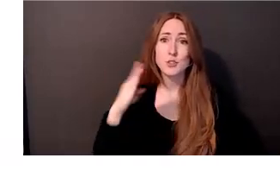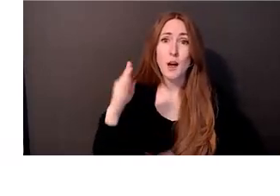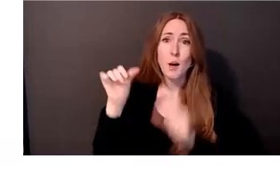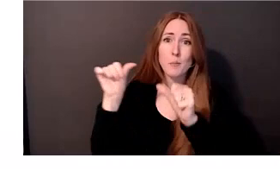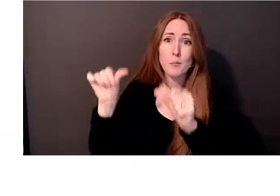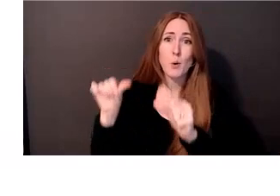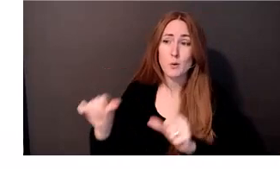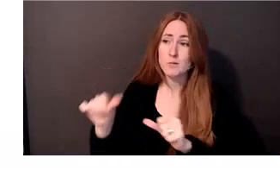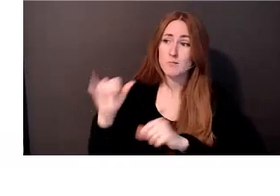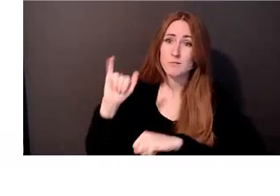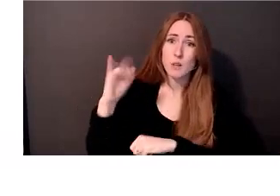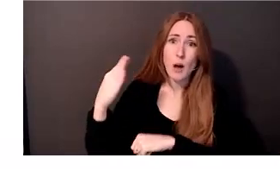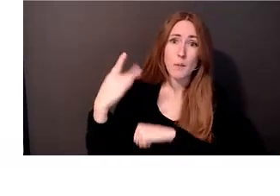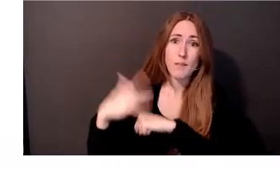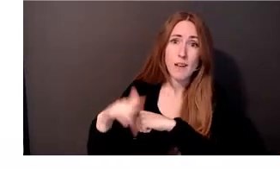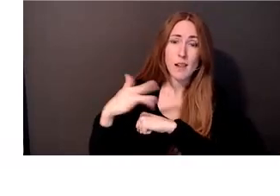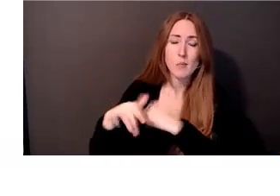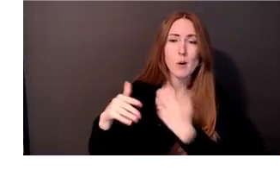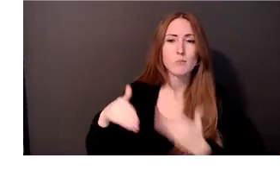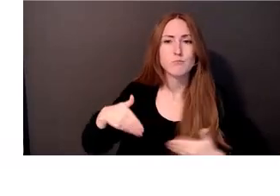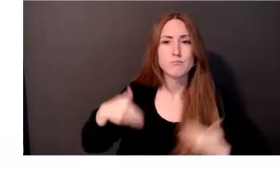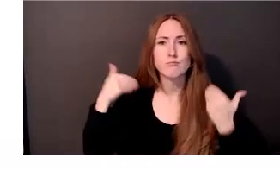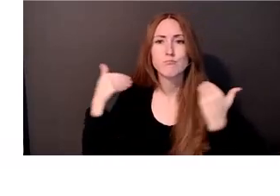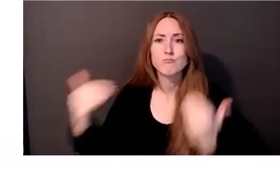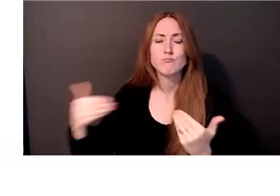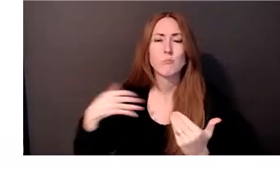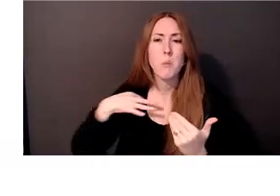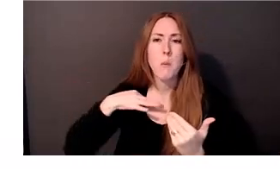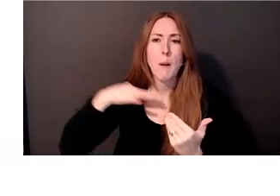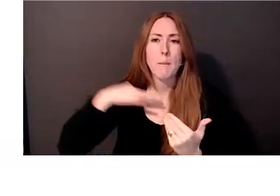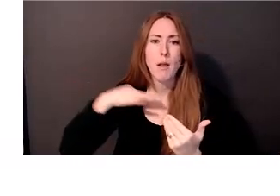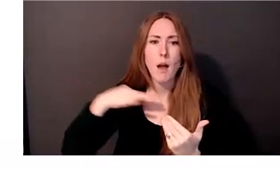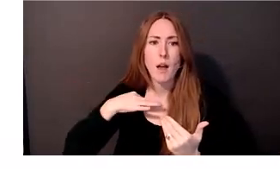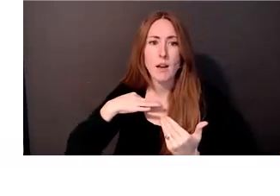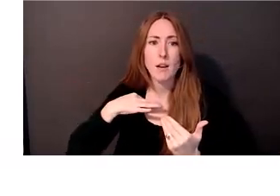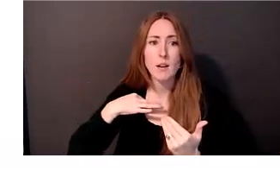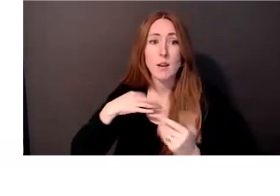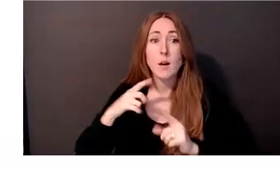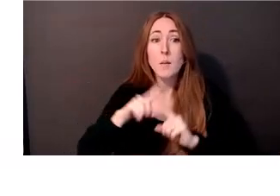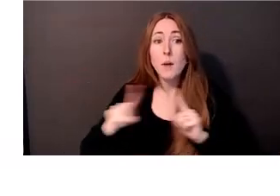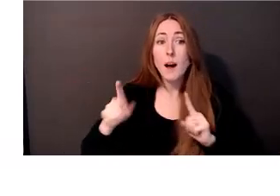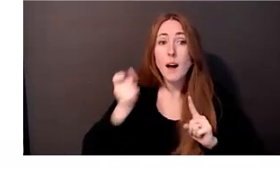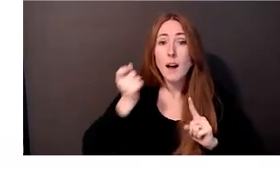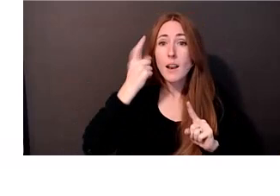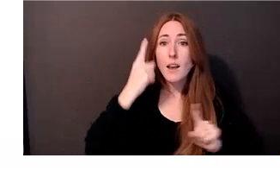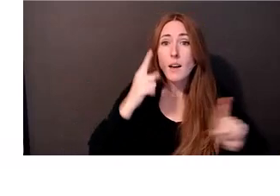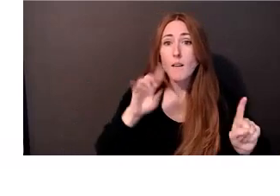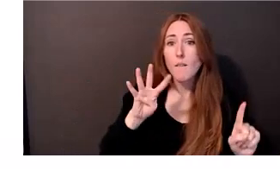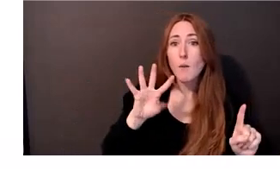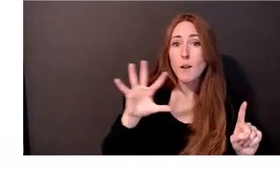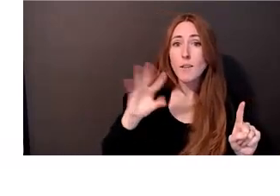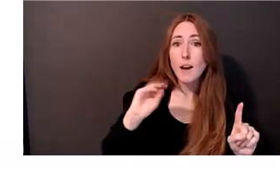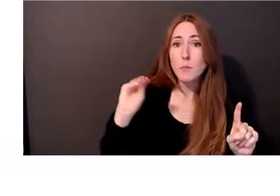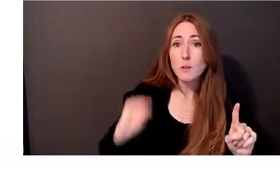But also, many of them, around 45%, they volunteer to have this role.